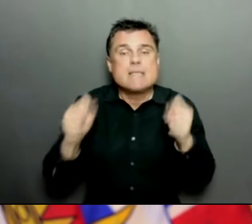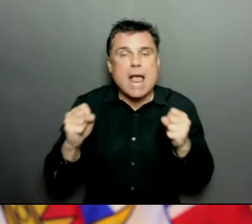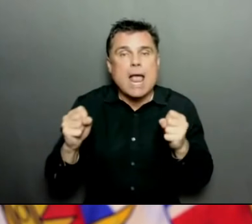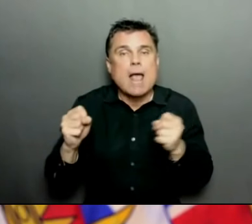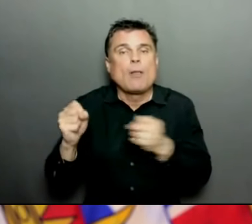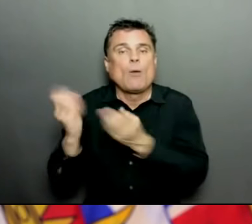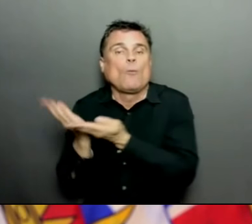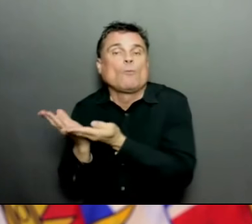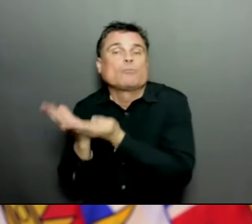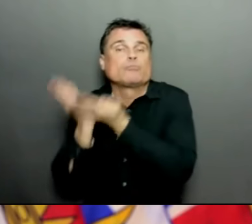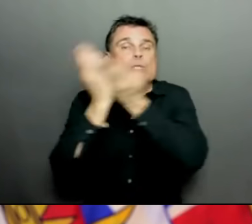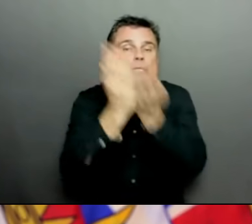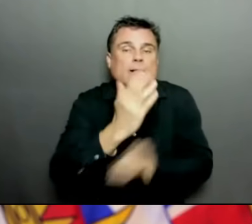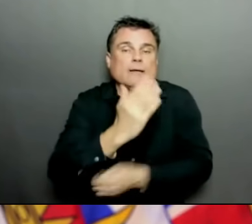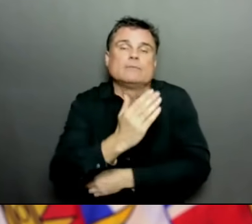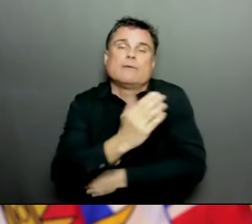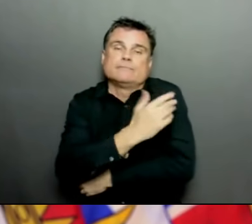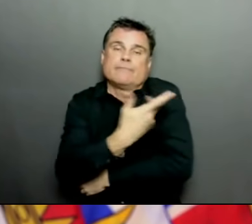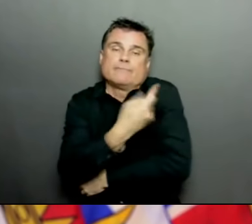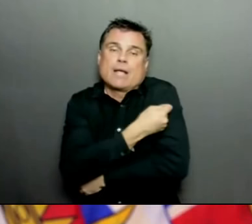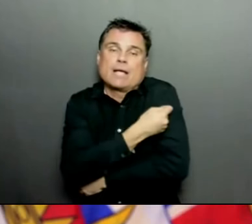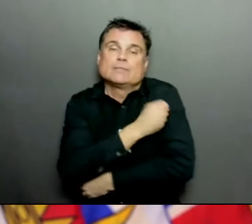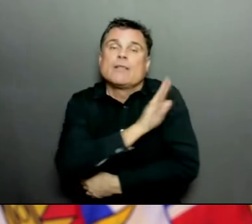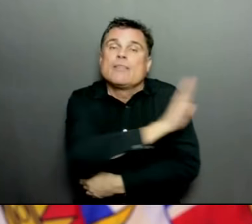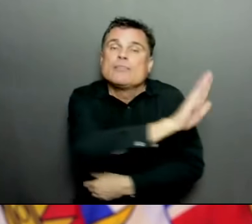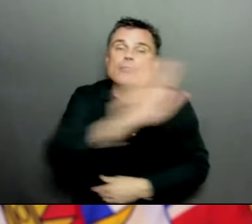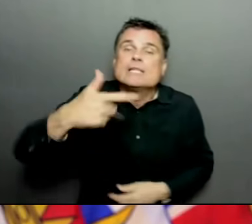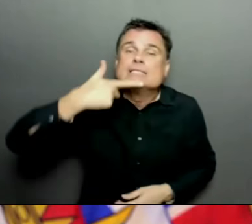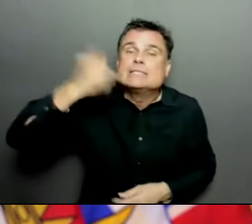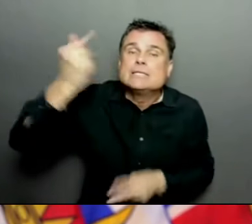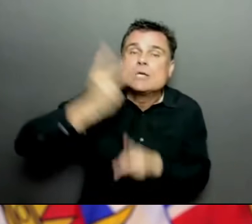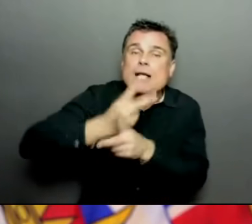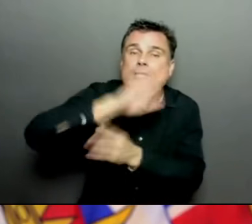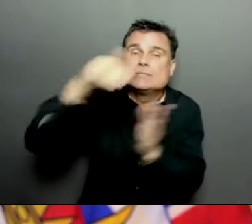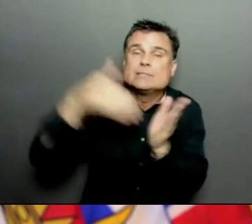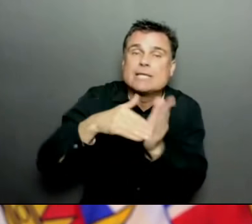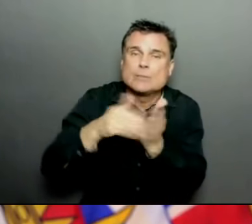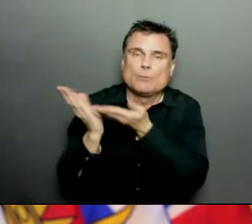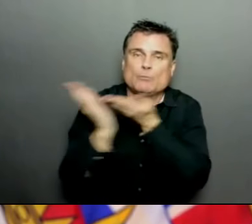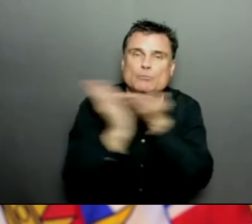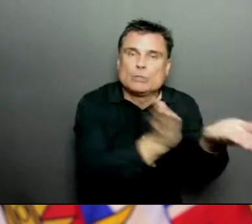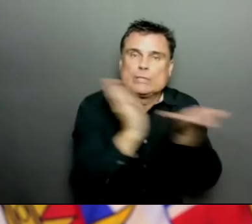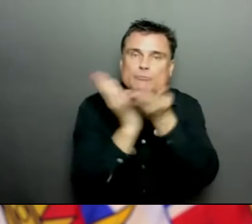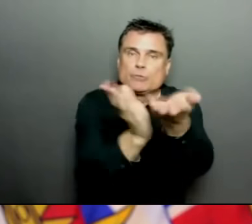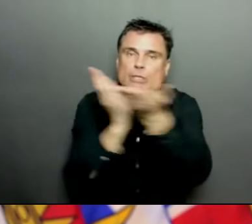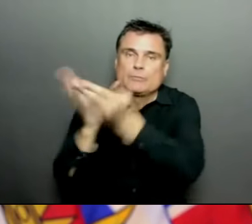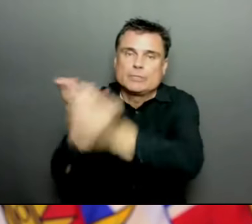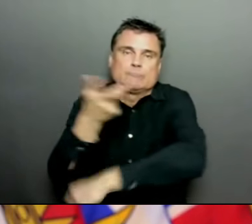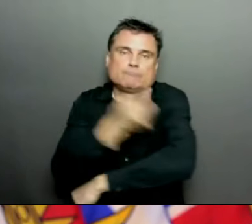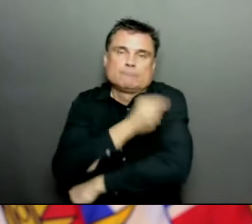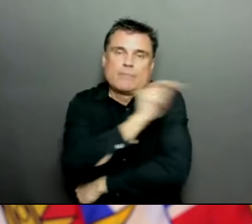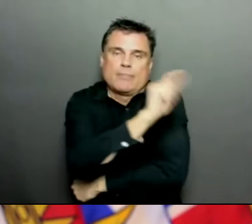broken down into smaller numbers of doses. We developed a strategy, and the initial part of